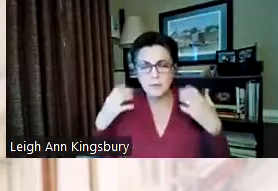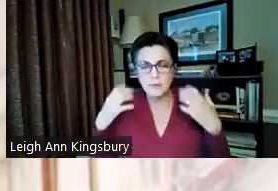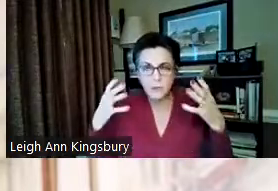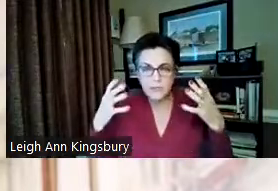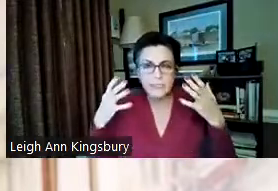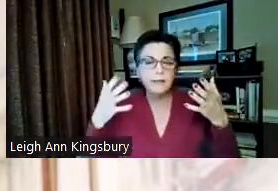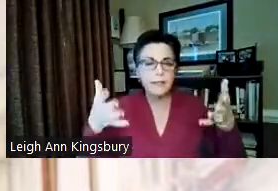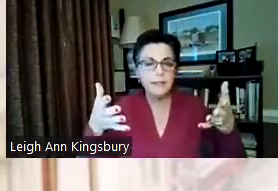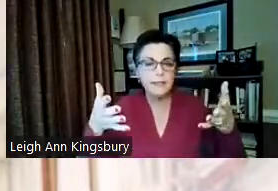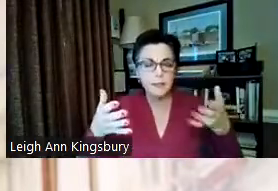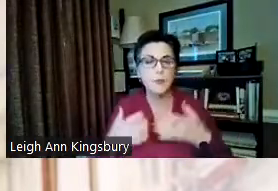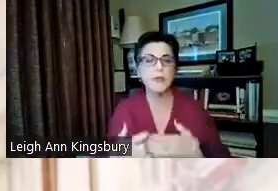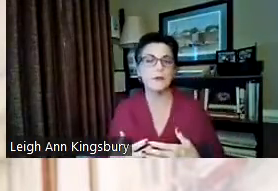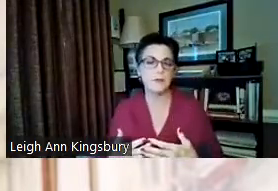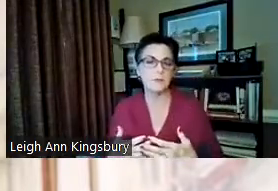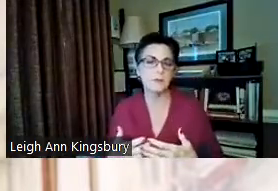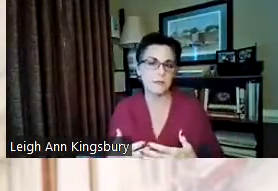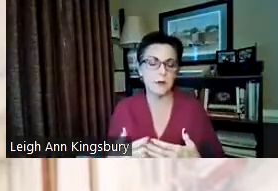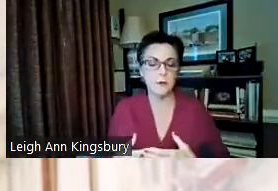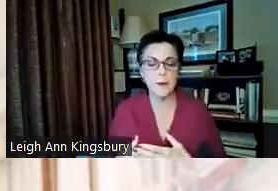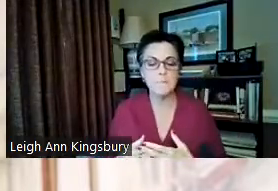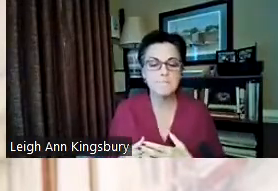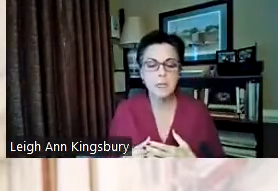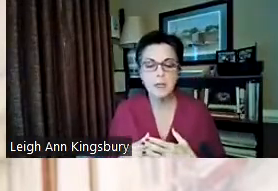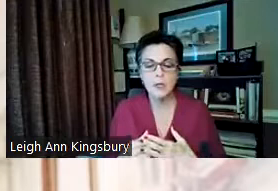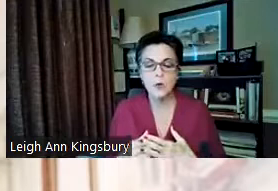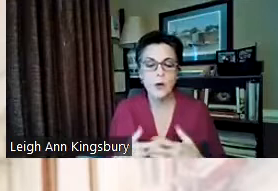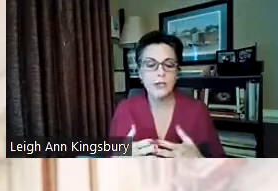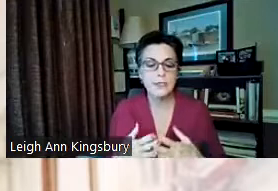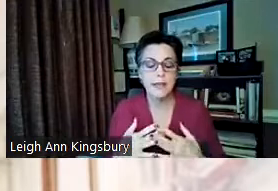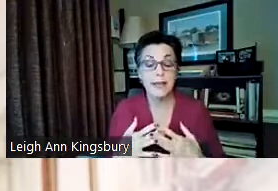build this is the lens through which we are thinking about this work? Okay. One is that